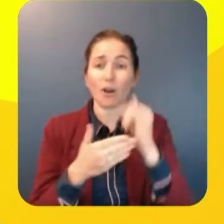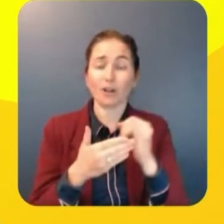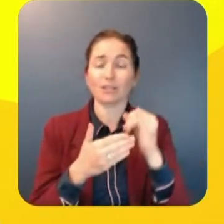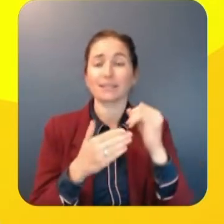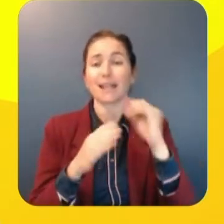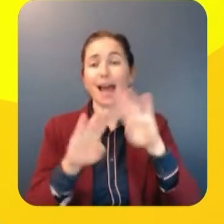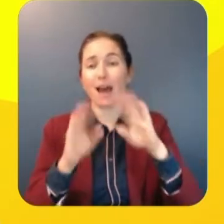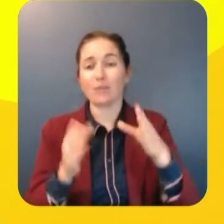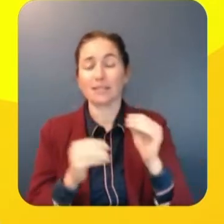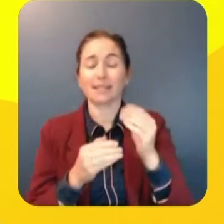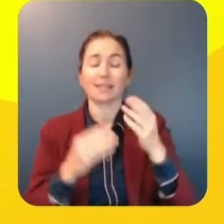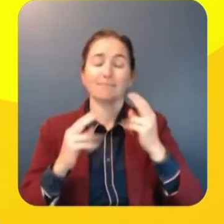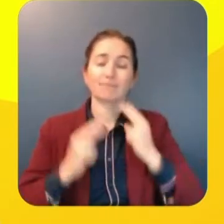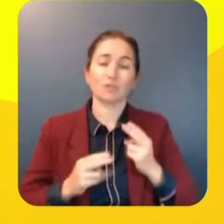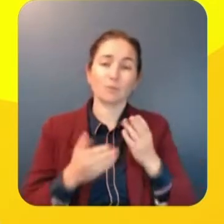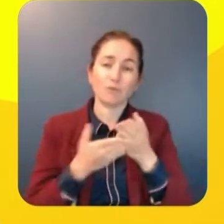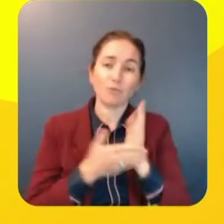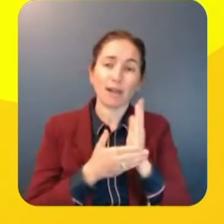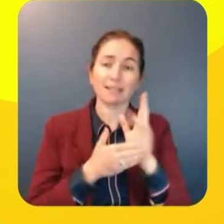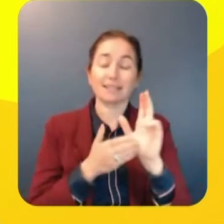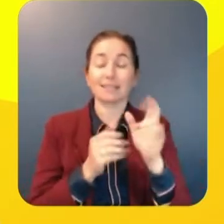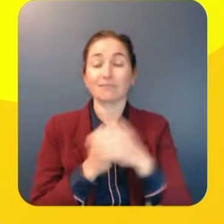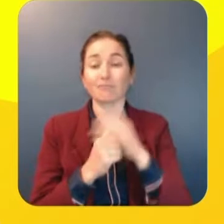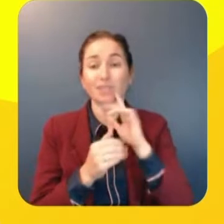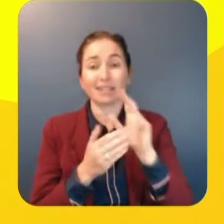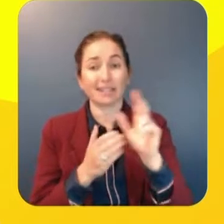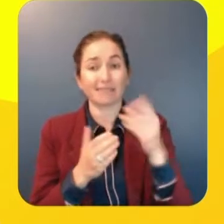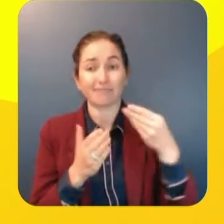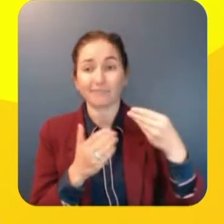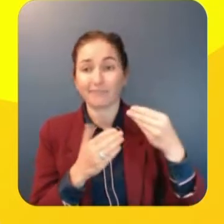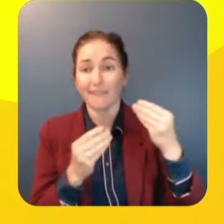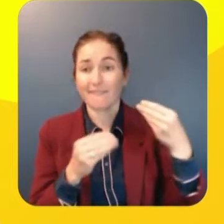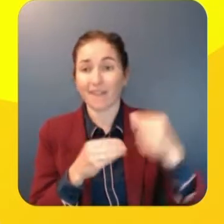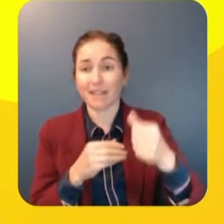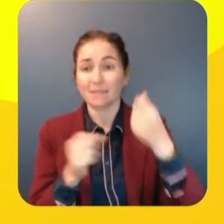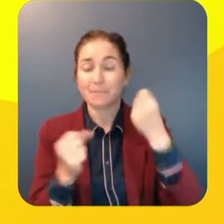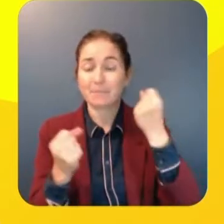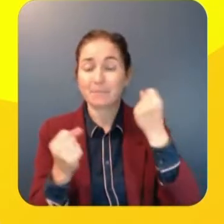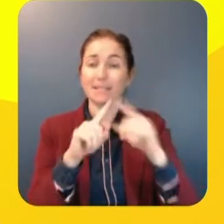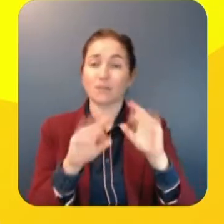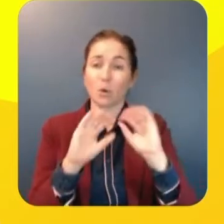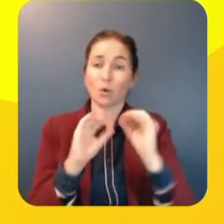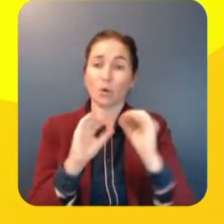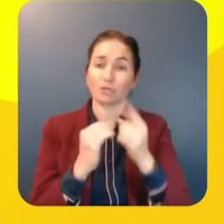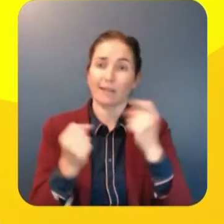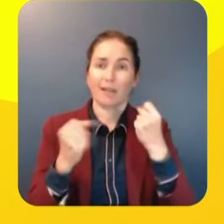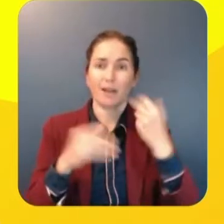The Fund supports multiple organizations that contribute to human progress. And Evan finally also sits on the boards